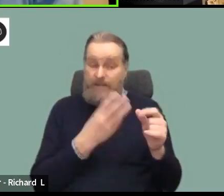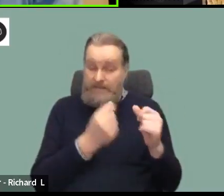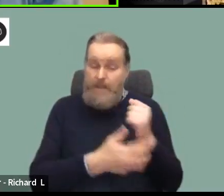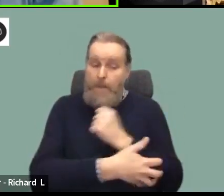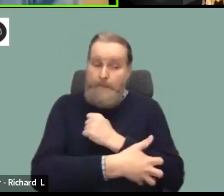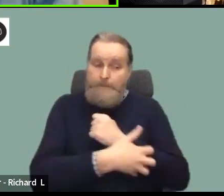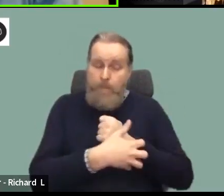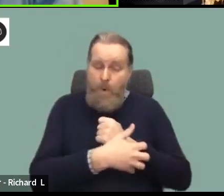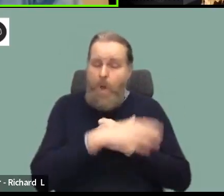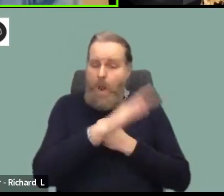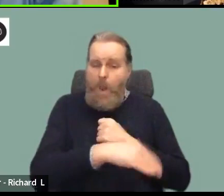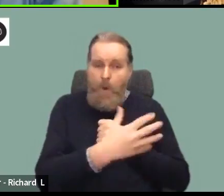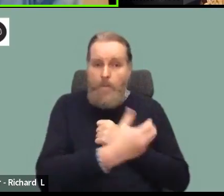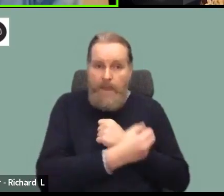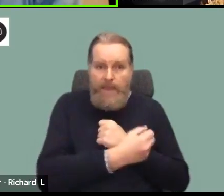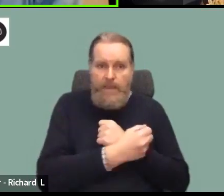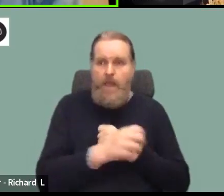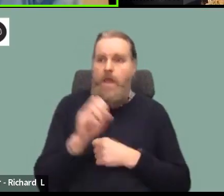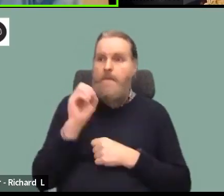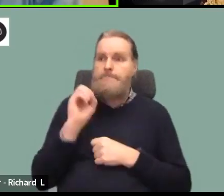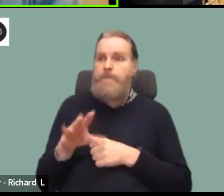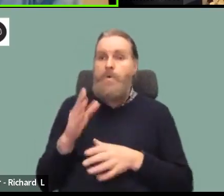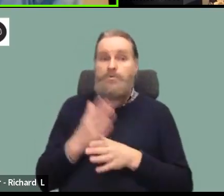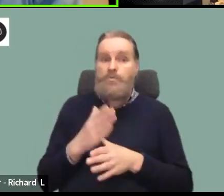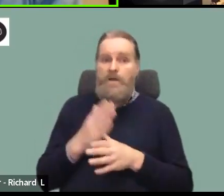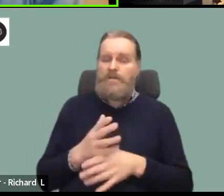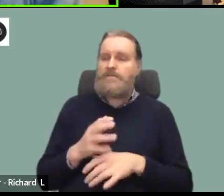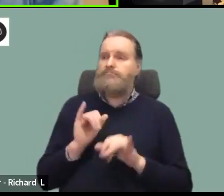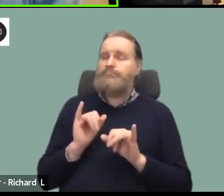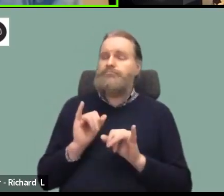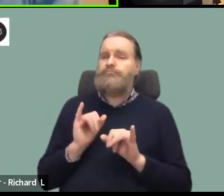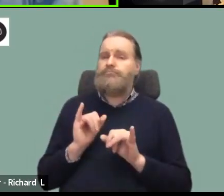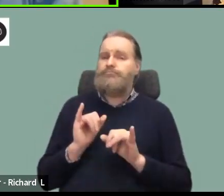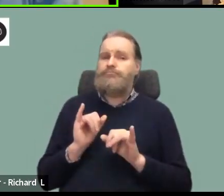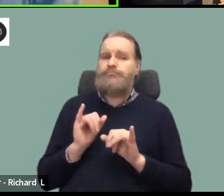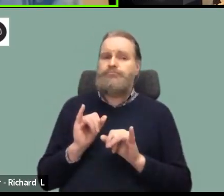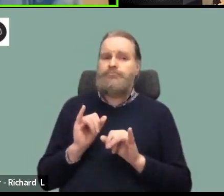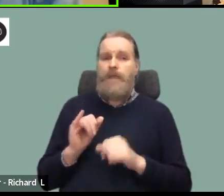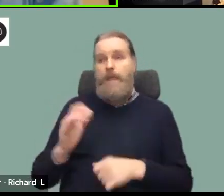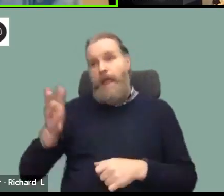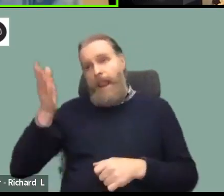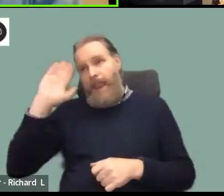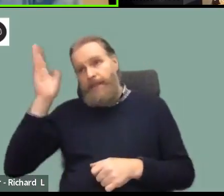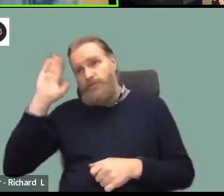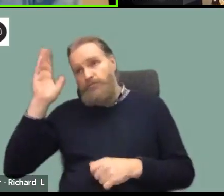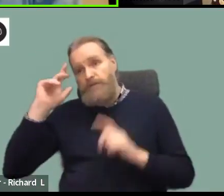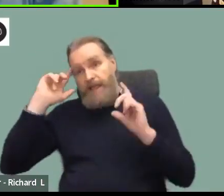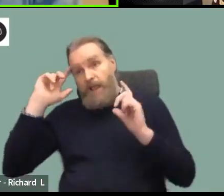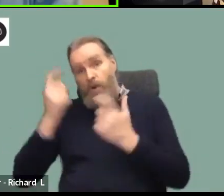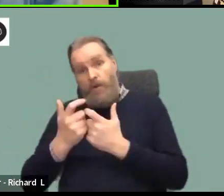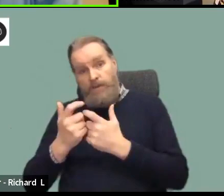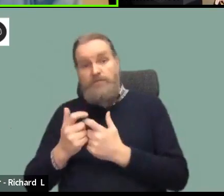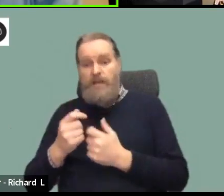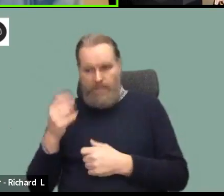We've seen are empty members do it, some of them are poor a paid and some of our own members postal workers doing it against incredible intimate against incredible intimidation leg against incredible intimidation